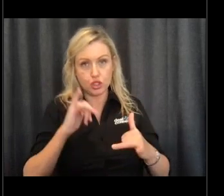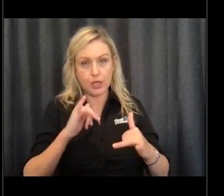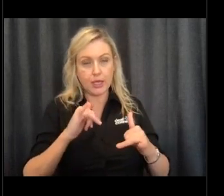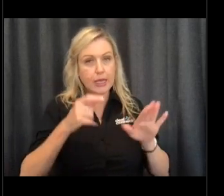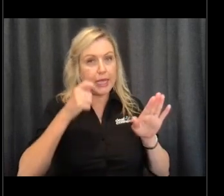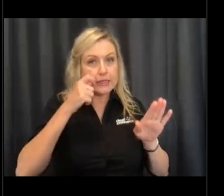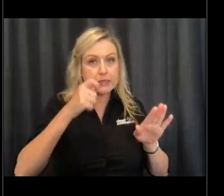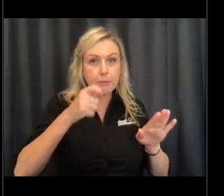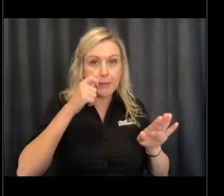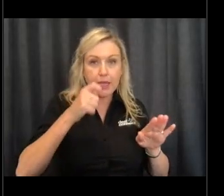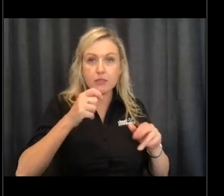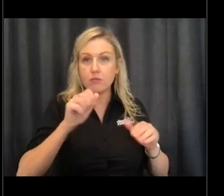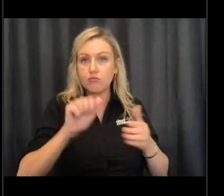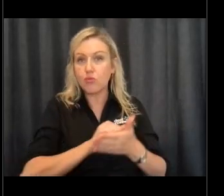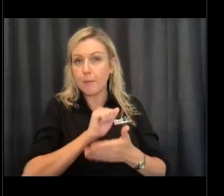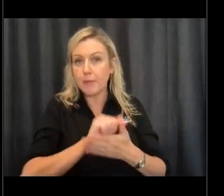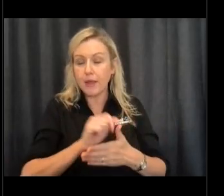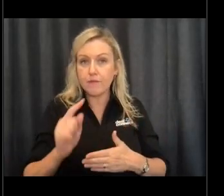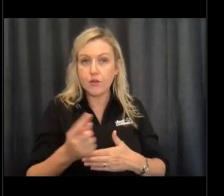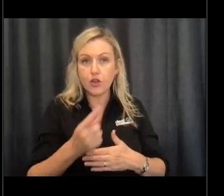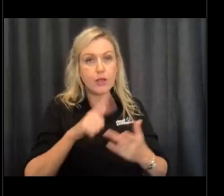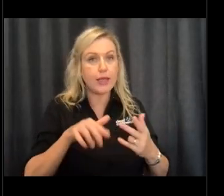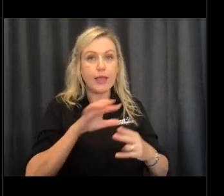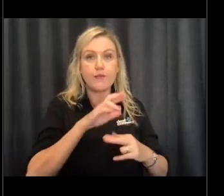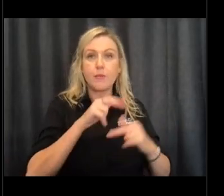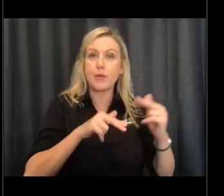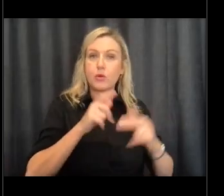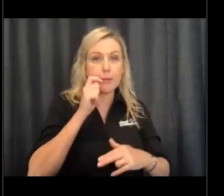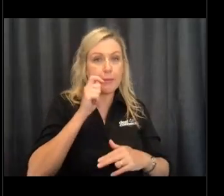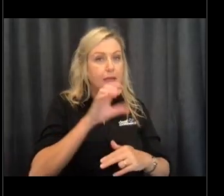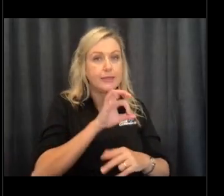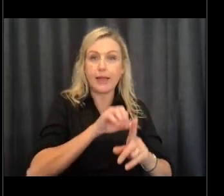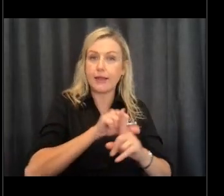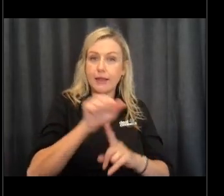and it's the building inspection didn't pick them up then they need to talk to a lawyer